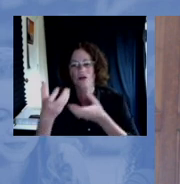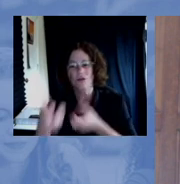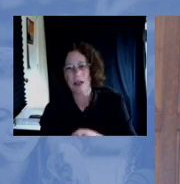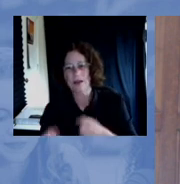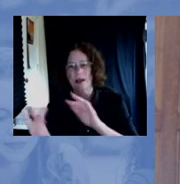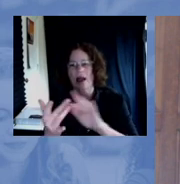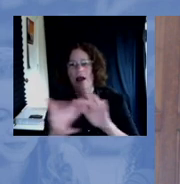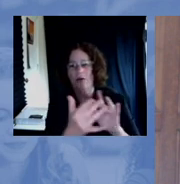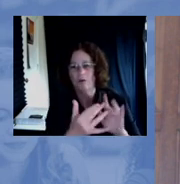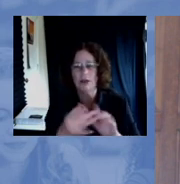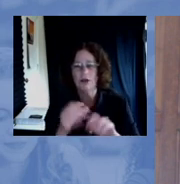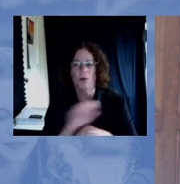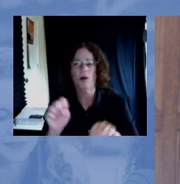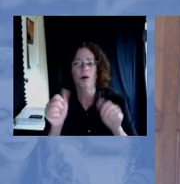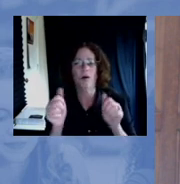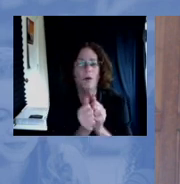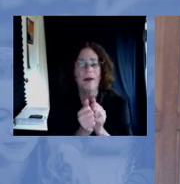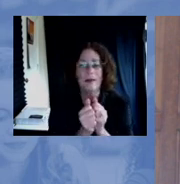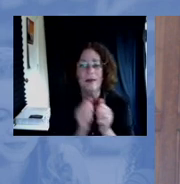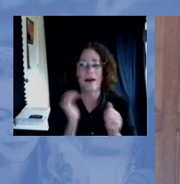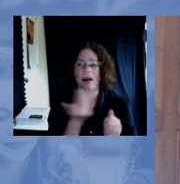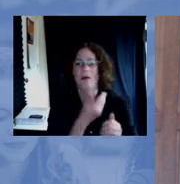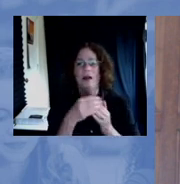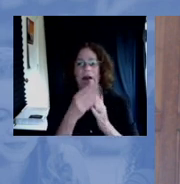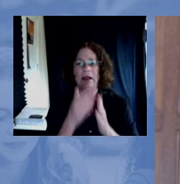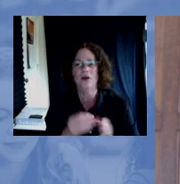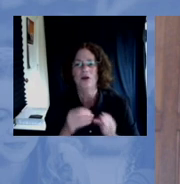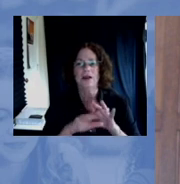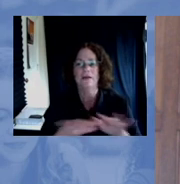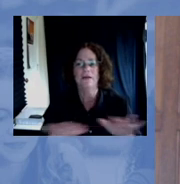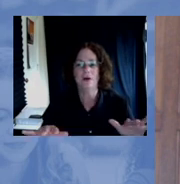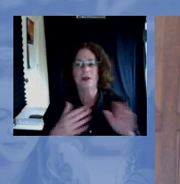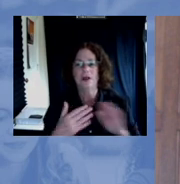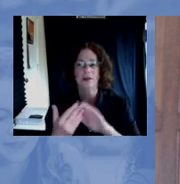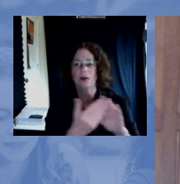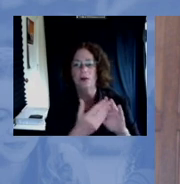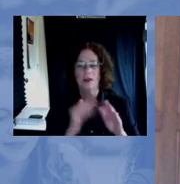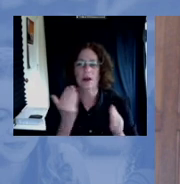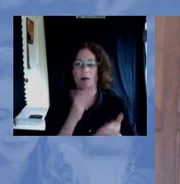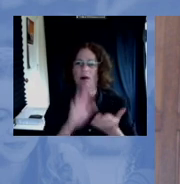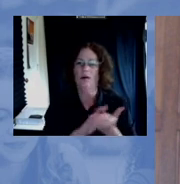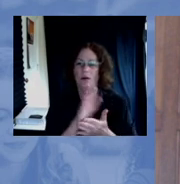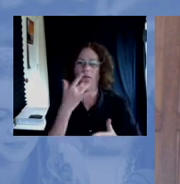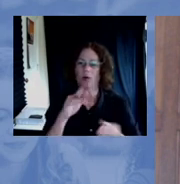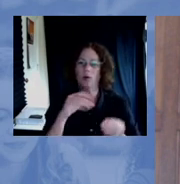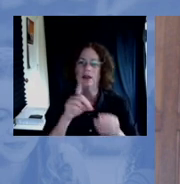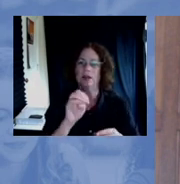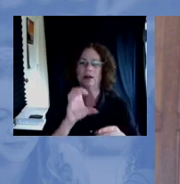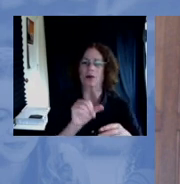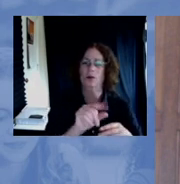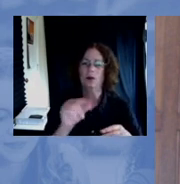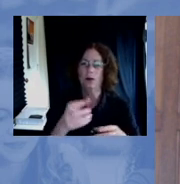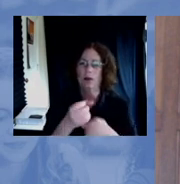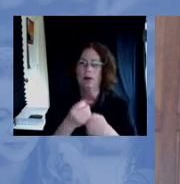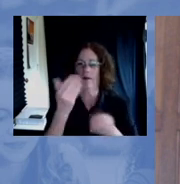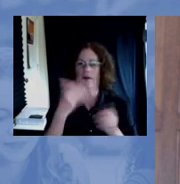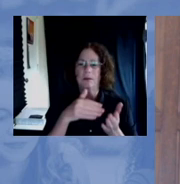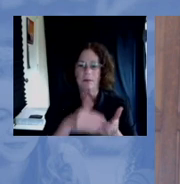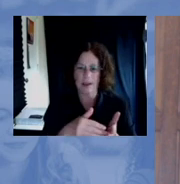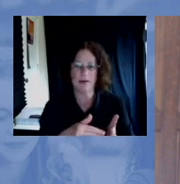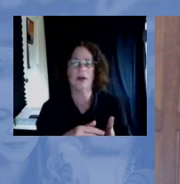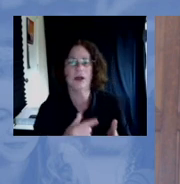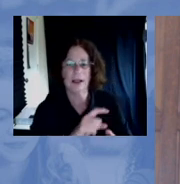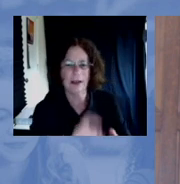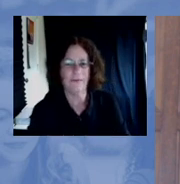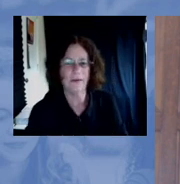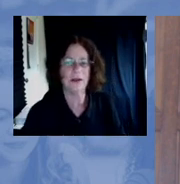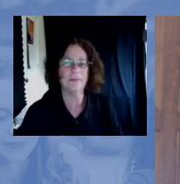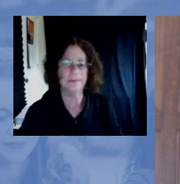WITH OUR LEADERS IN THESE DIVERSE COMMUNITIES. OUR COLLEGE WAS ALSO FORTUNATE IN DECEMBER